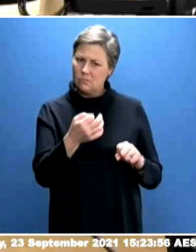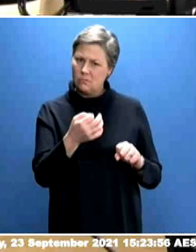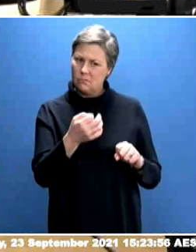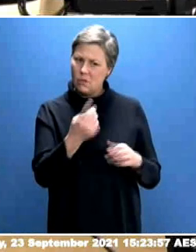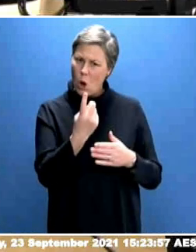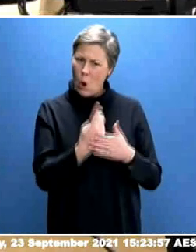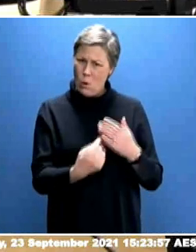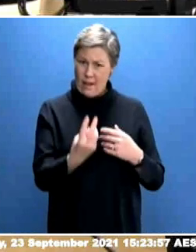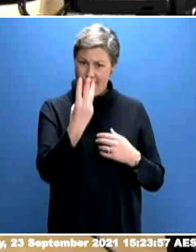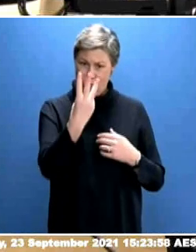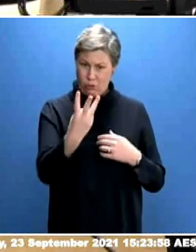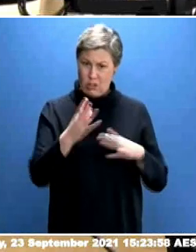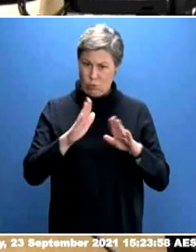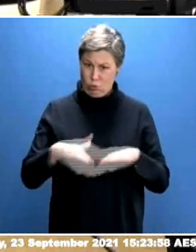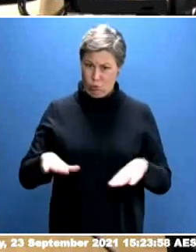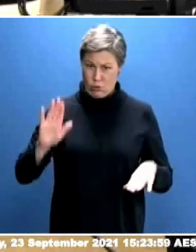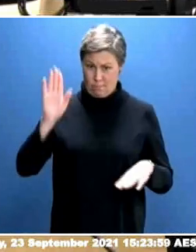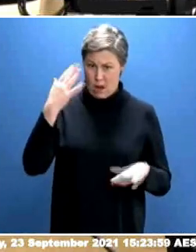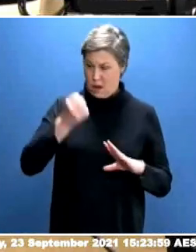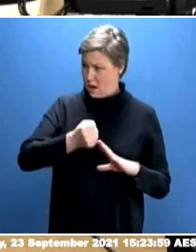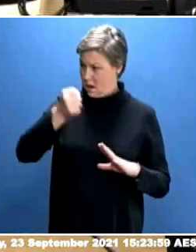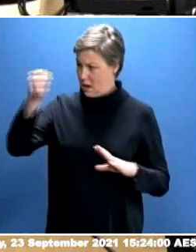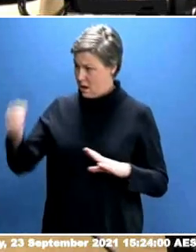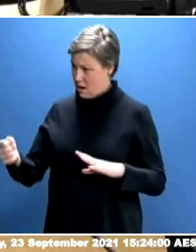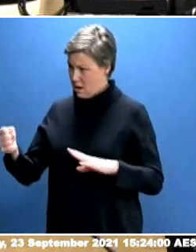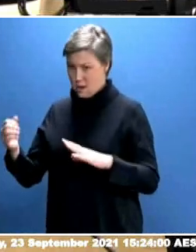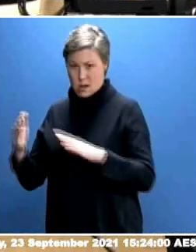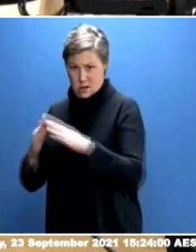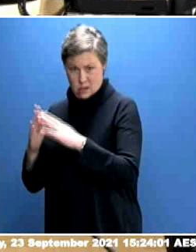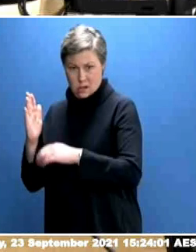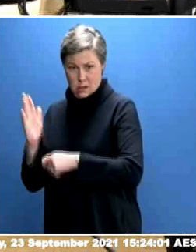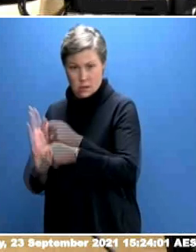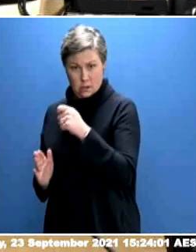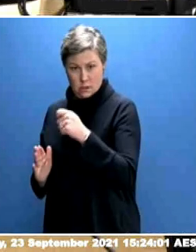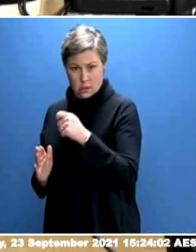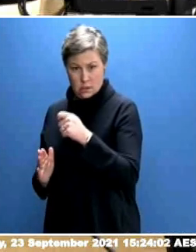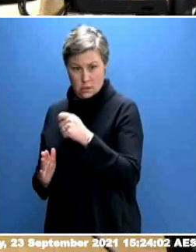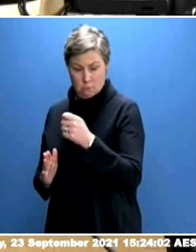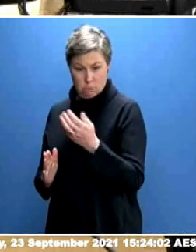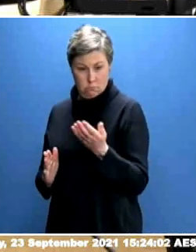have been in care in this facility, are we doing any more than looking at